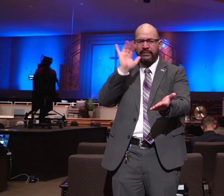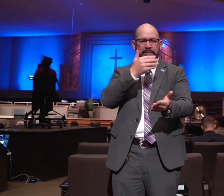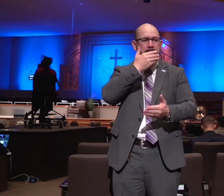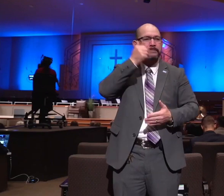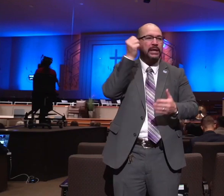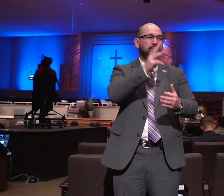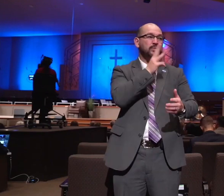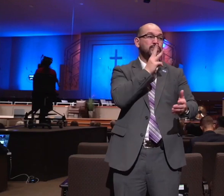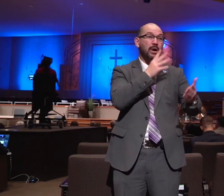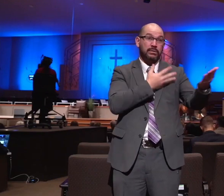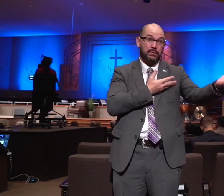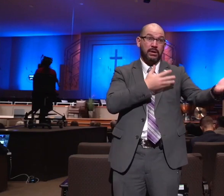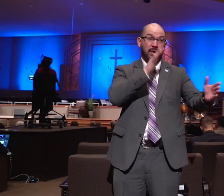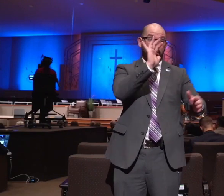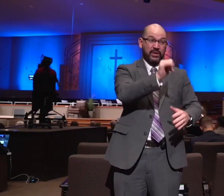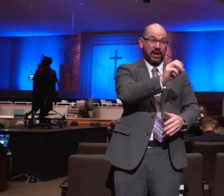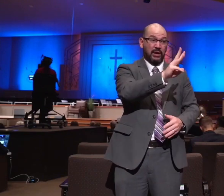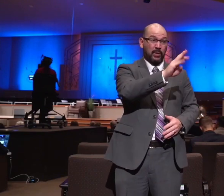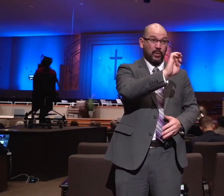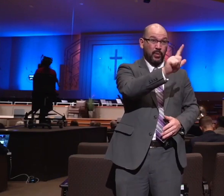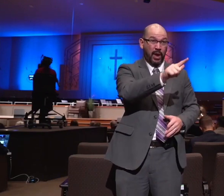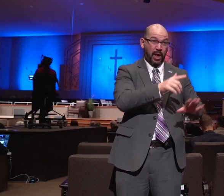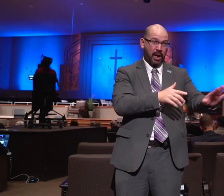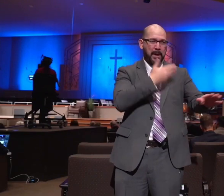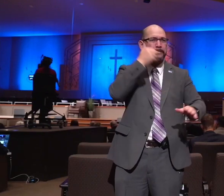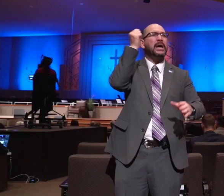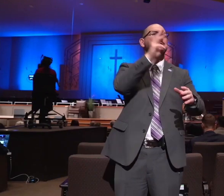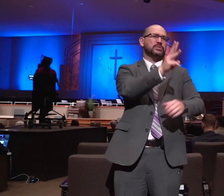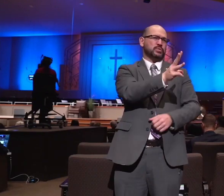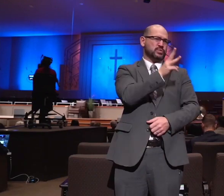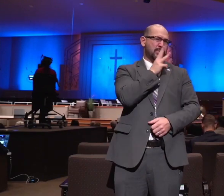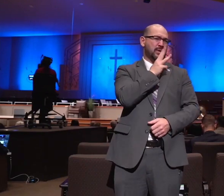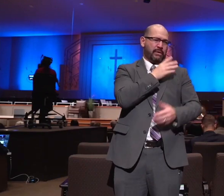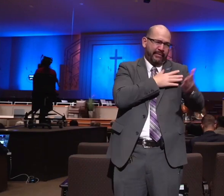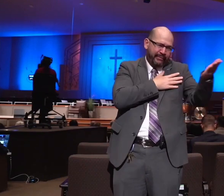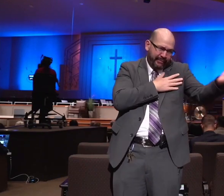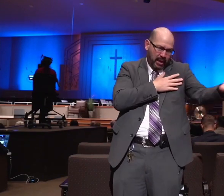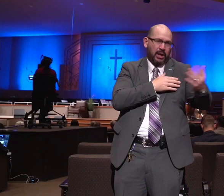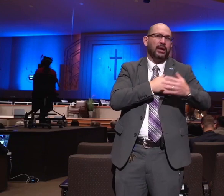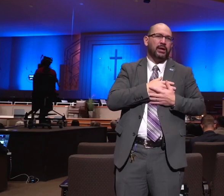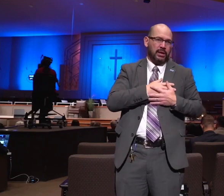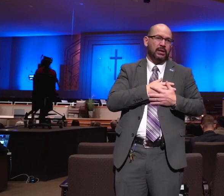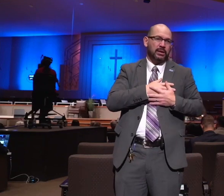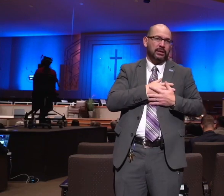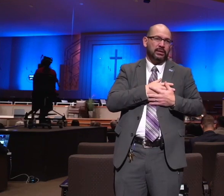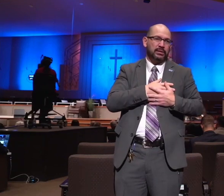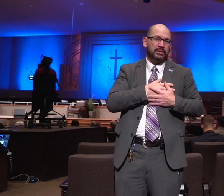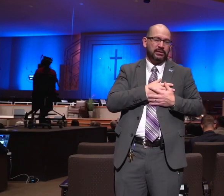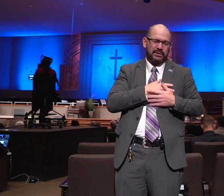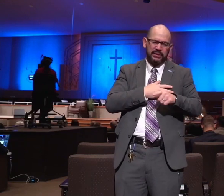sweet no water was so satisfying no water was so special